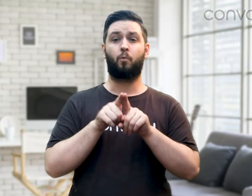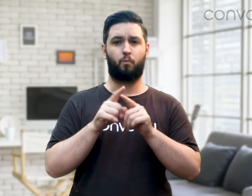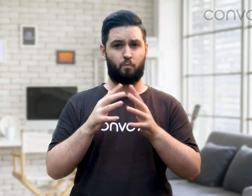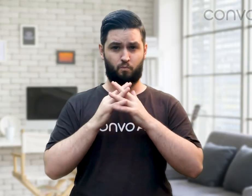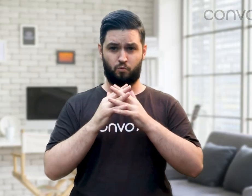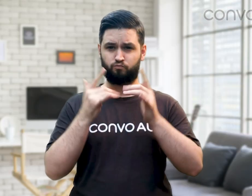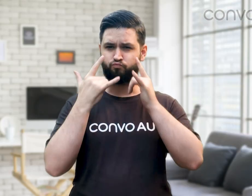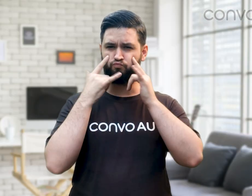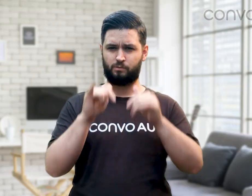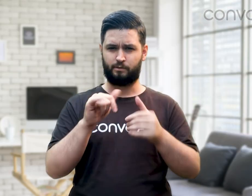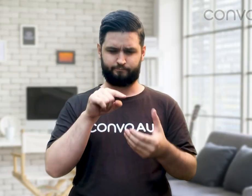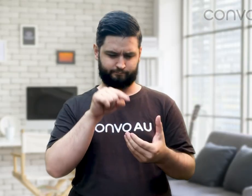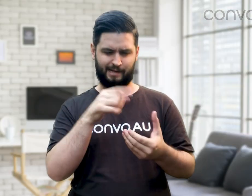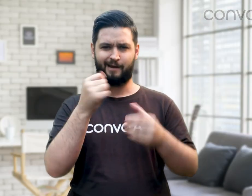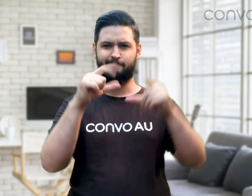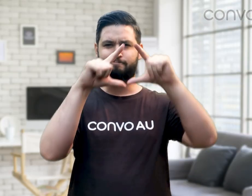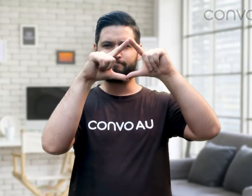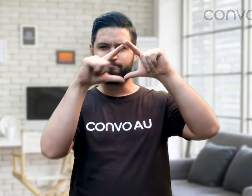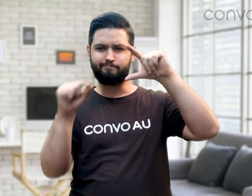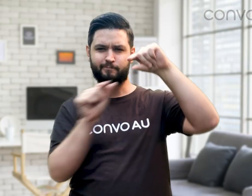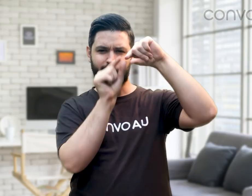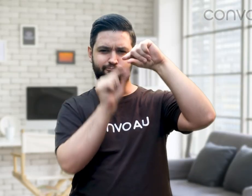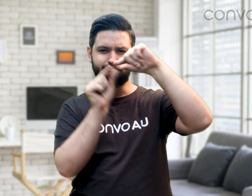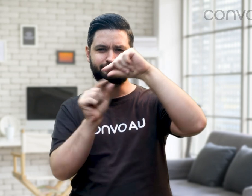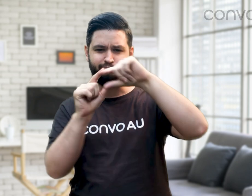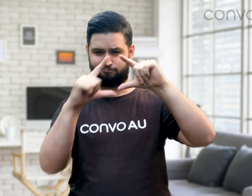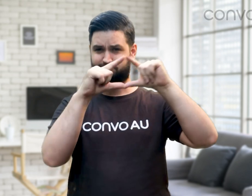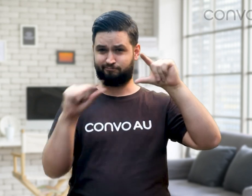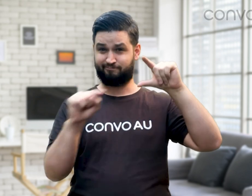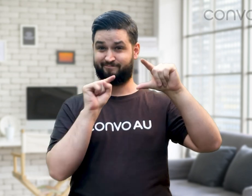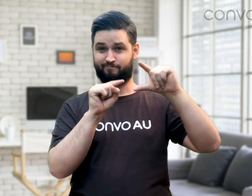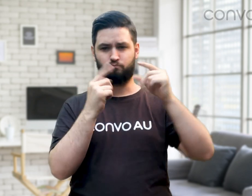It is also worth checking your phone’s signal bars,